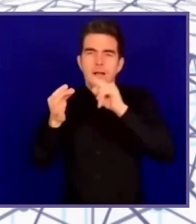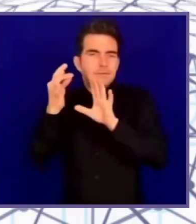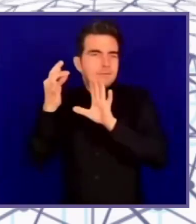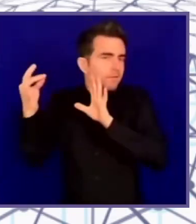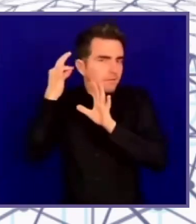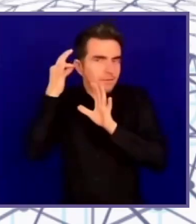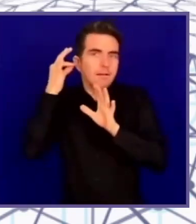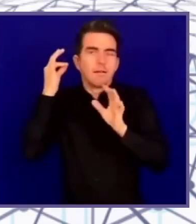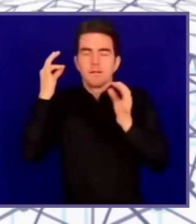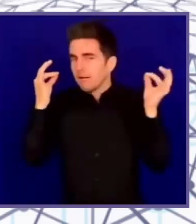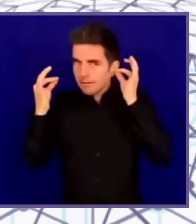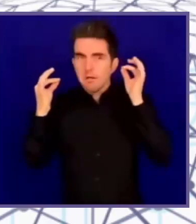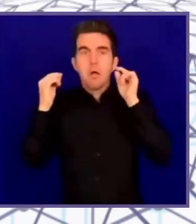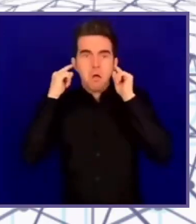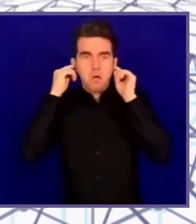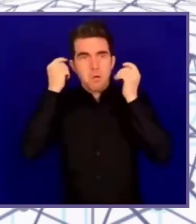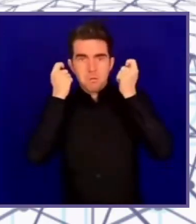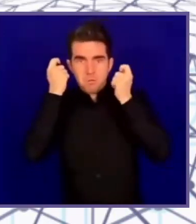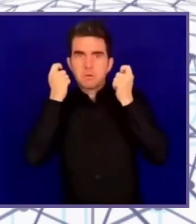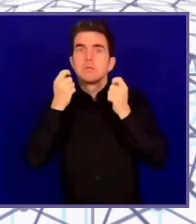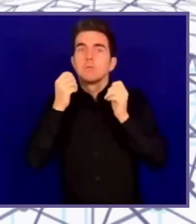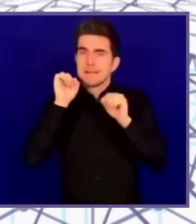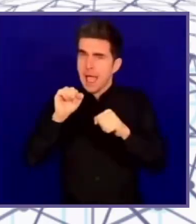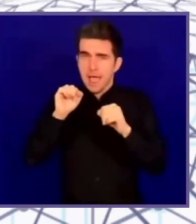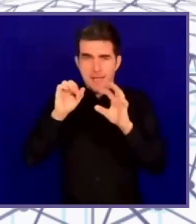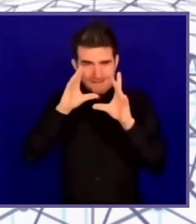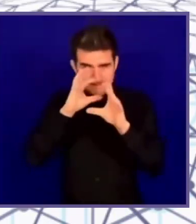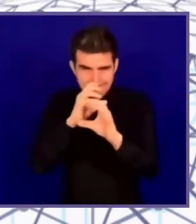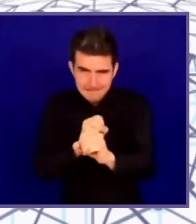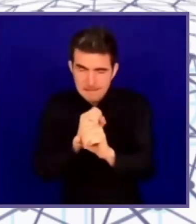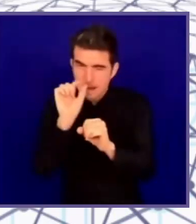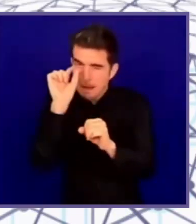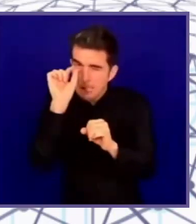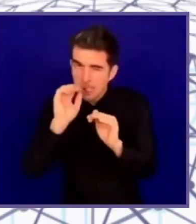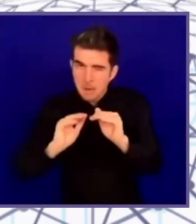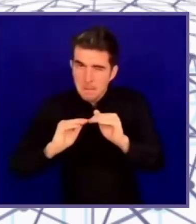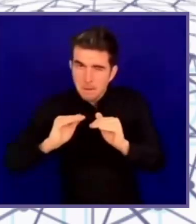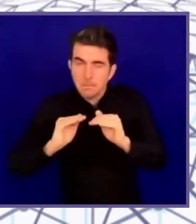is therefore the same smart earphones that people without disabilities by can be bought